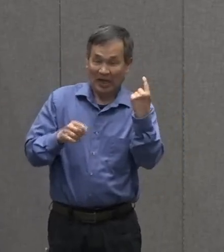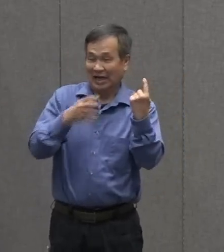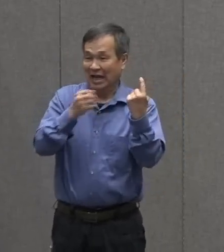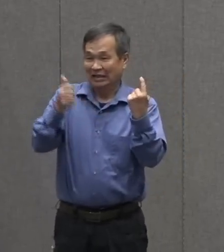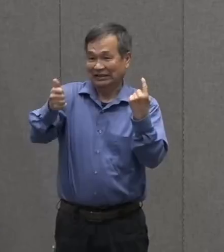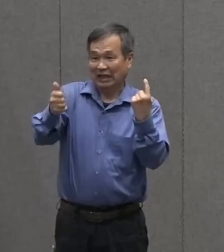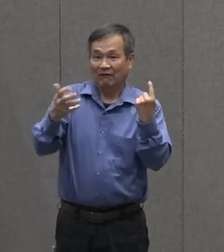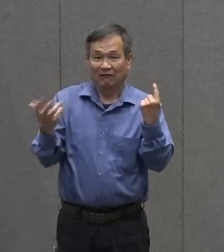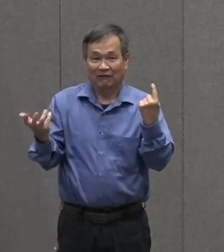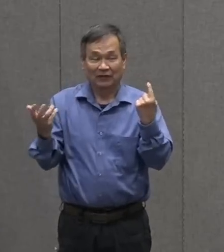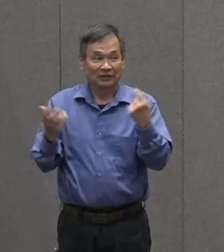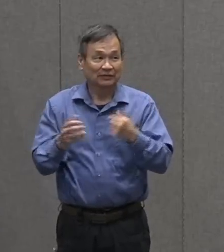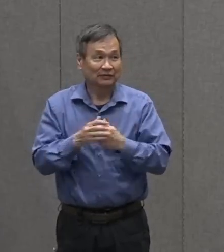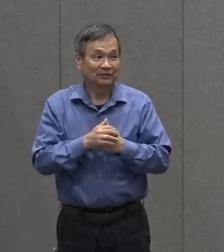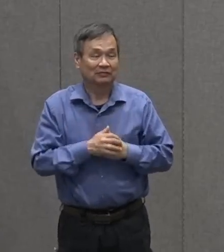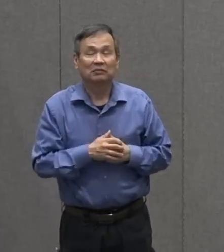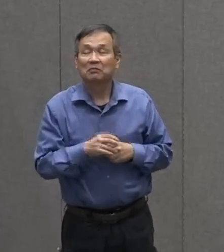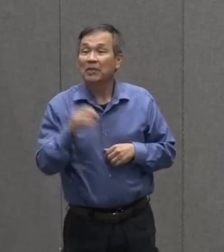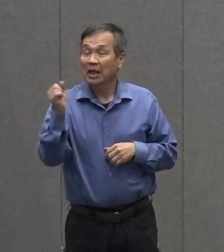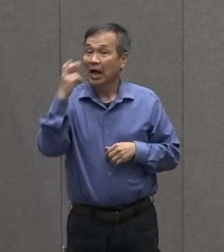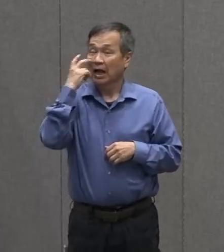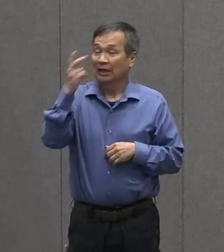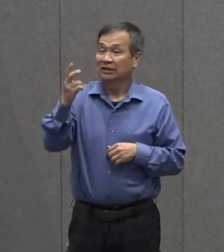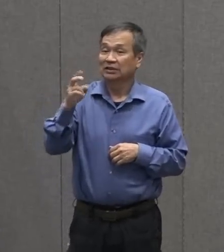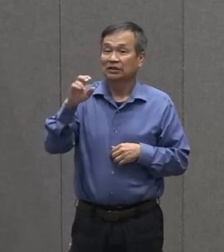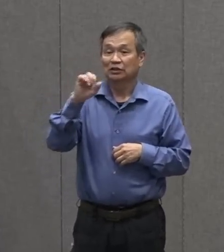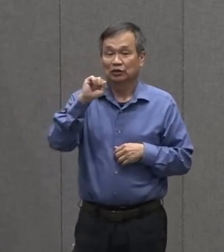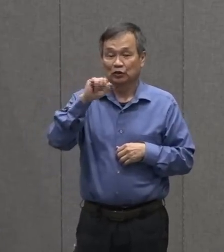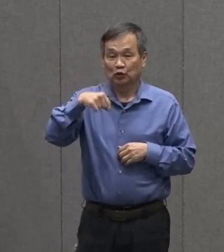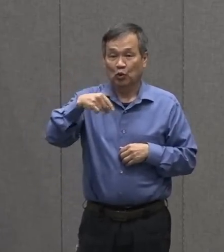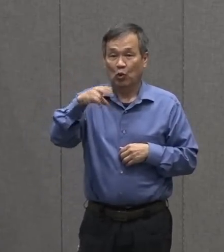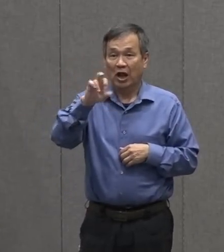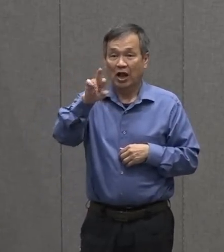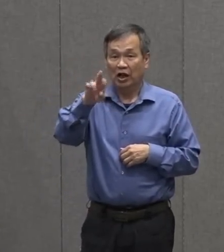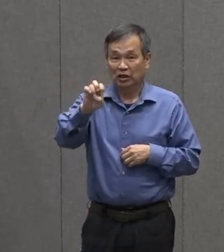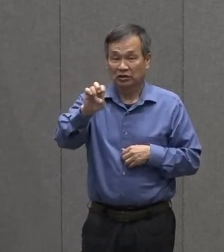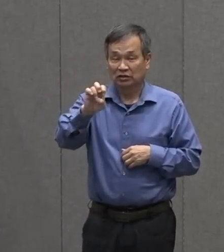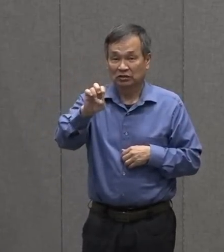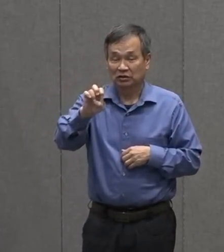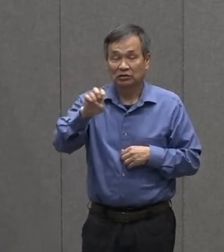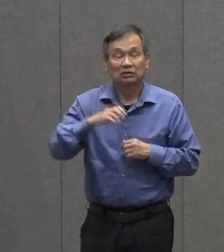Right. I mean, I see square numbers there too. So, before we go with that,